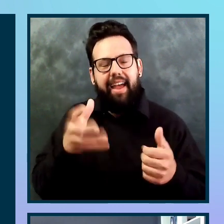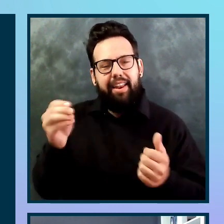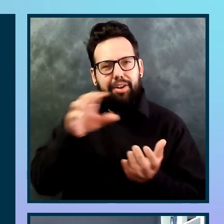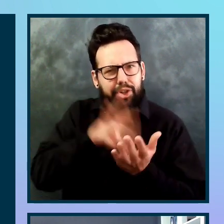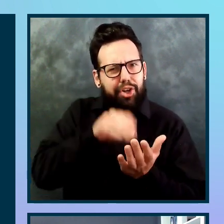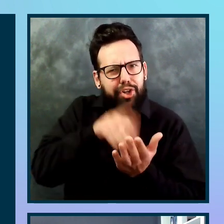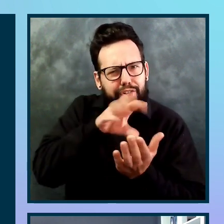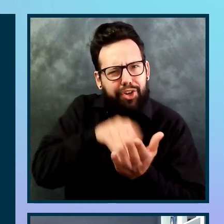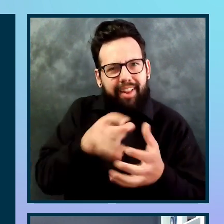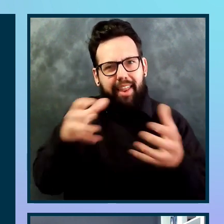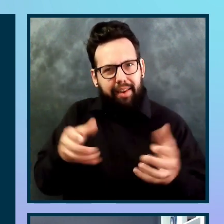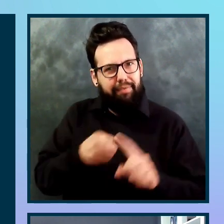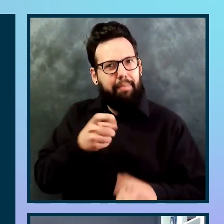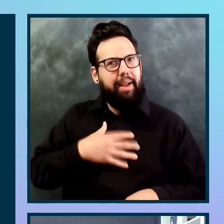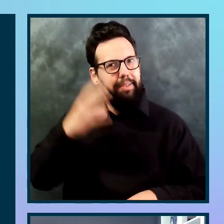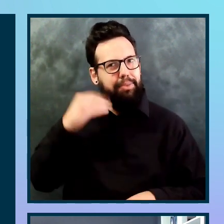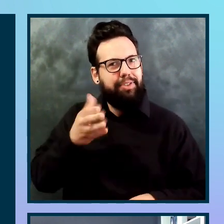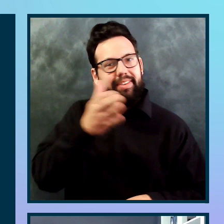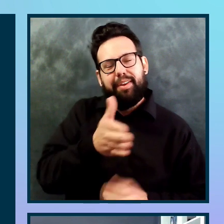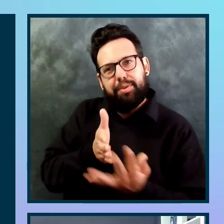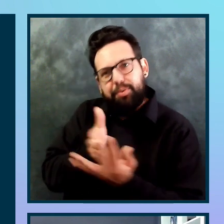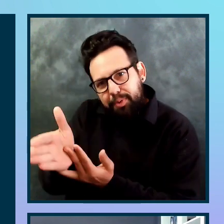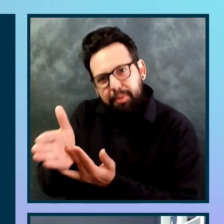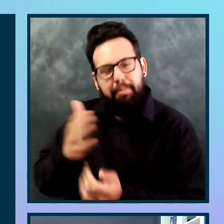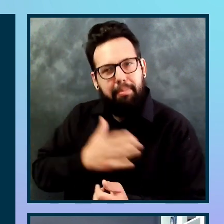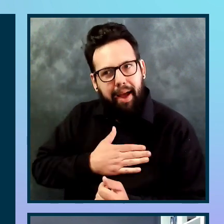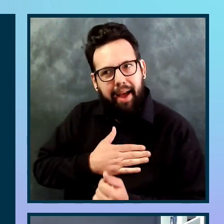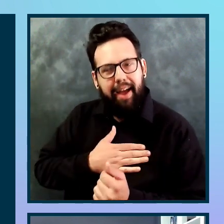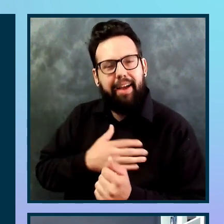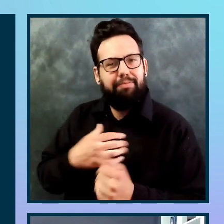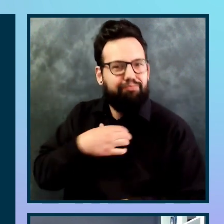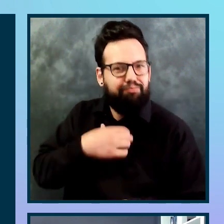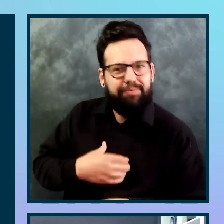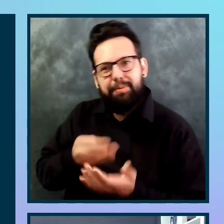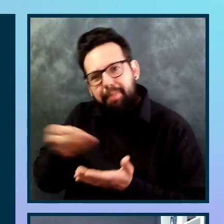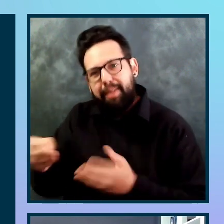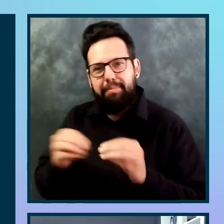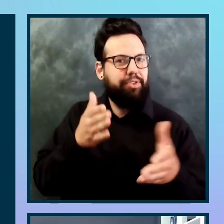through those websites, what is good and what is not bad. And that is the intention of the session today.